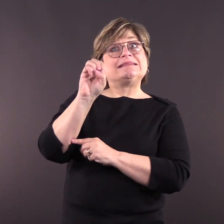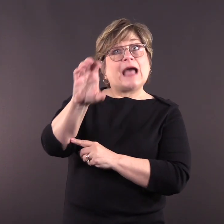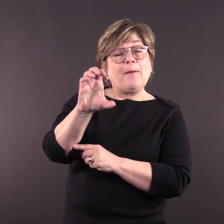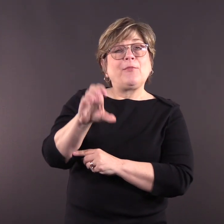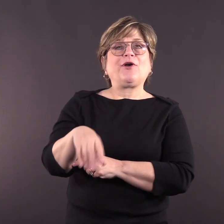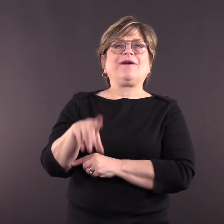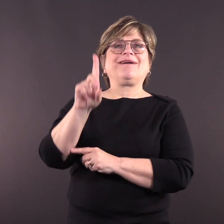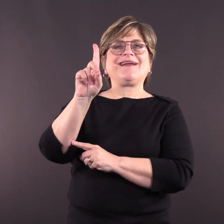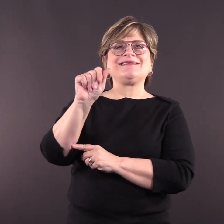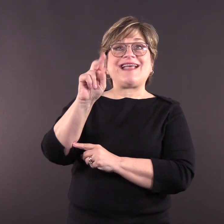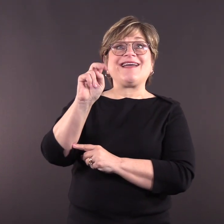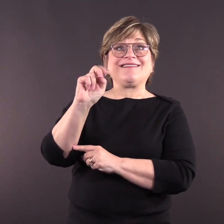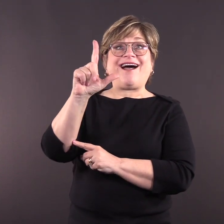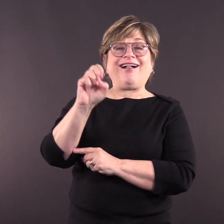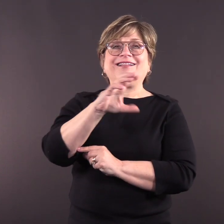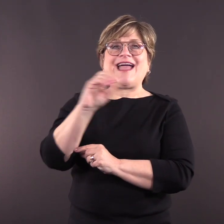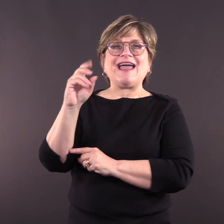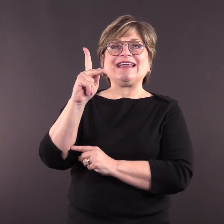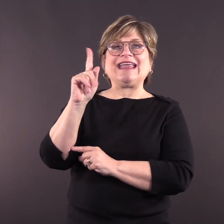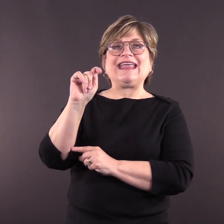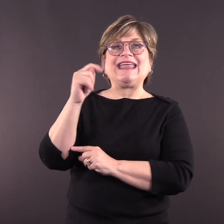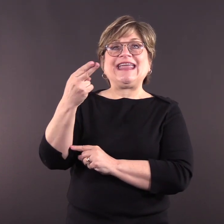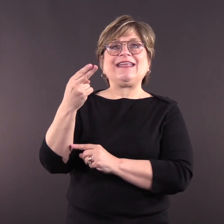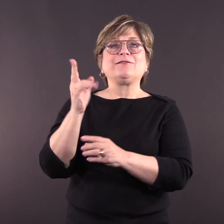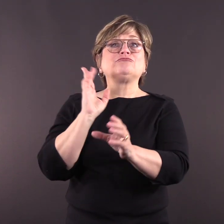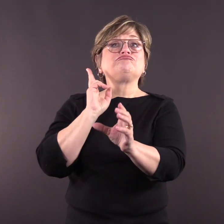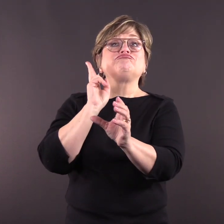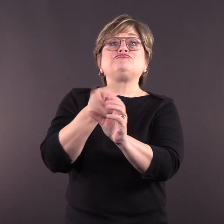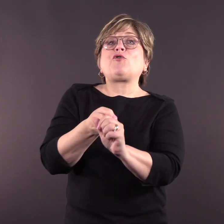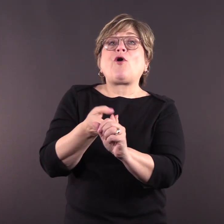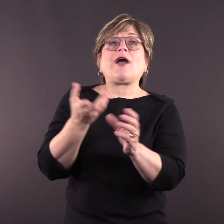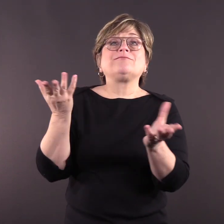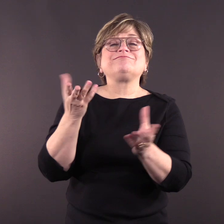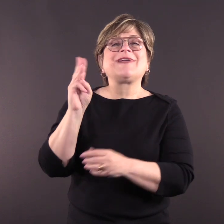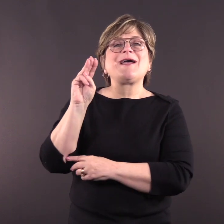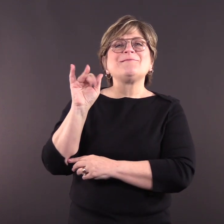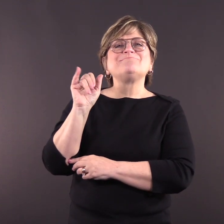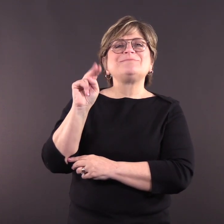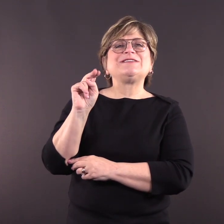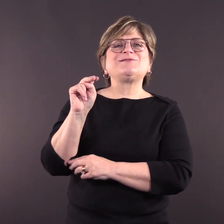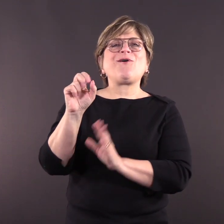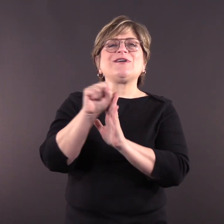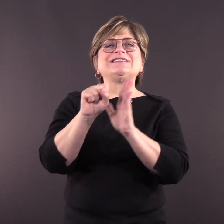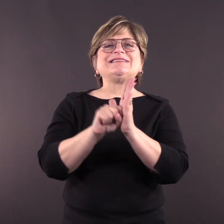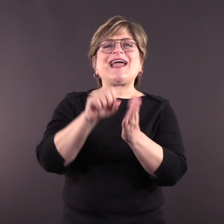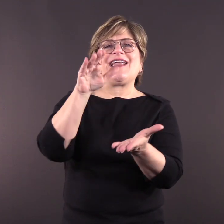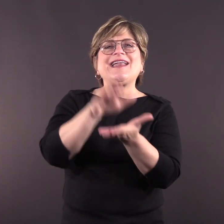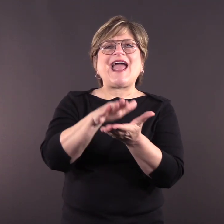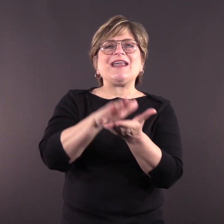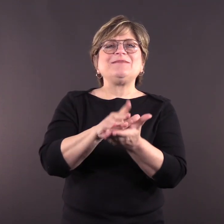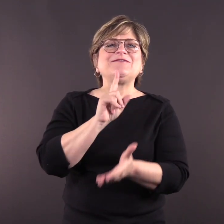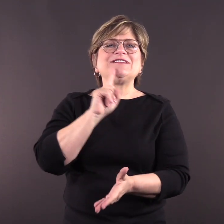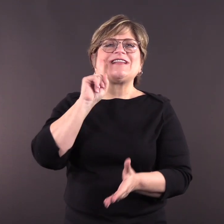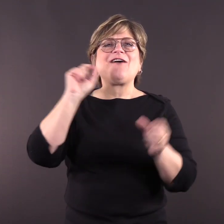In December, Danelle and Keith joined the Minnesota State Academy for the